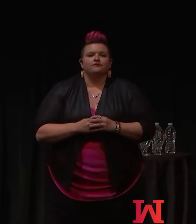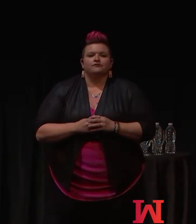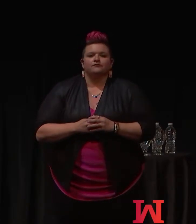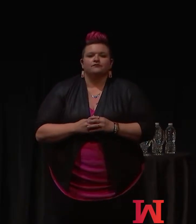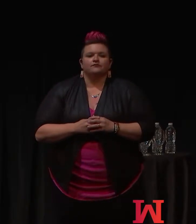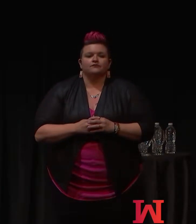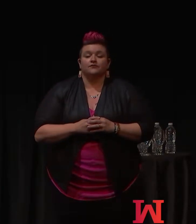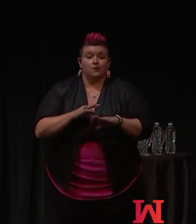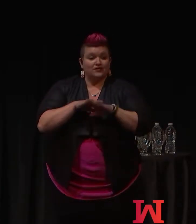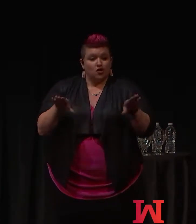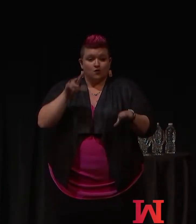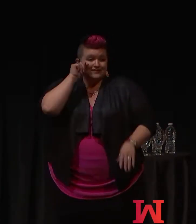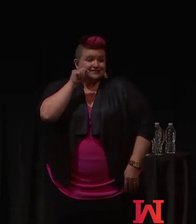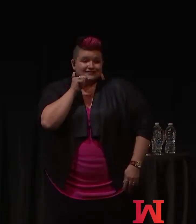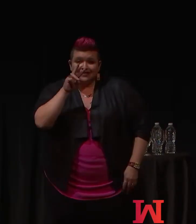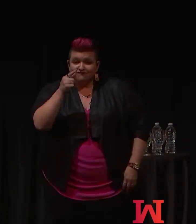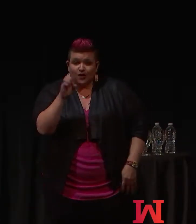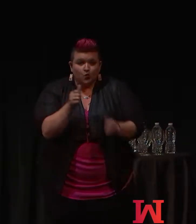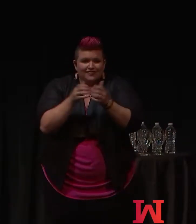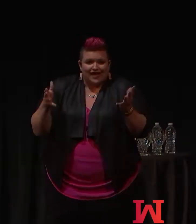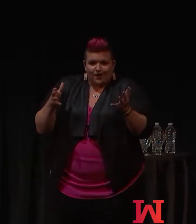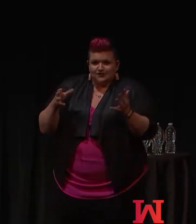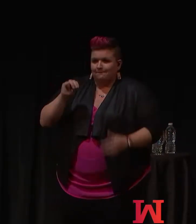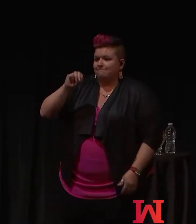there would be no Teen Vogue without Ms. Magazine.